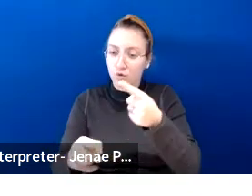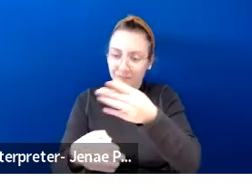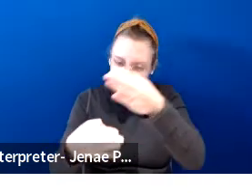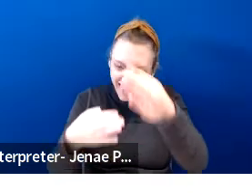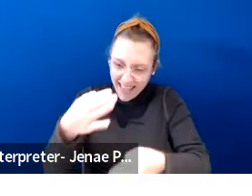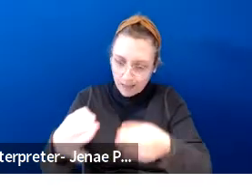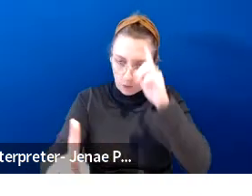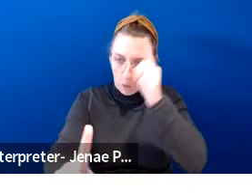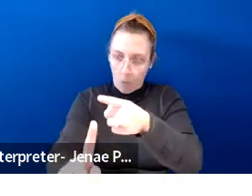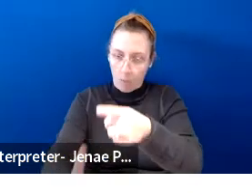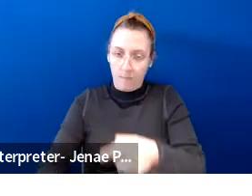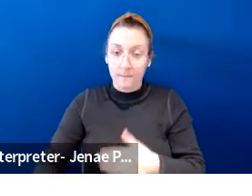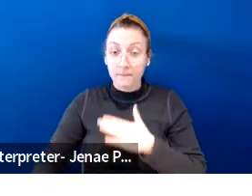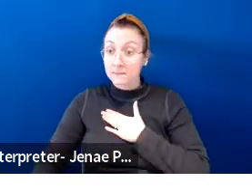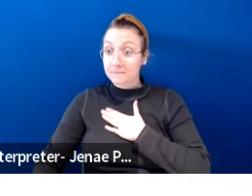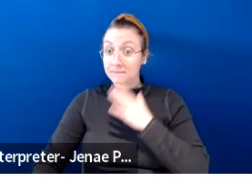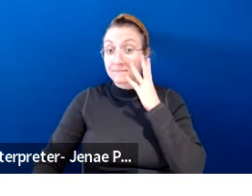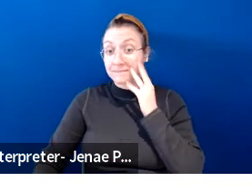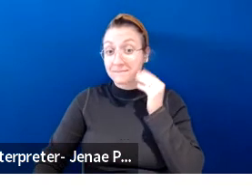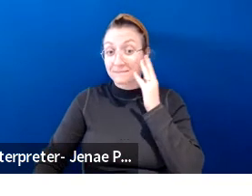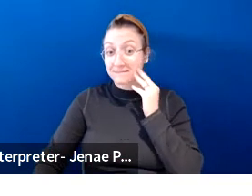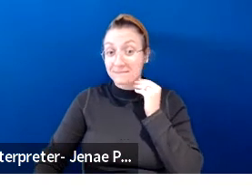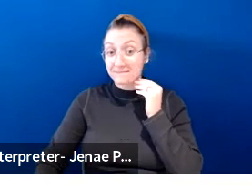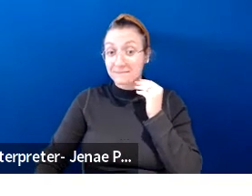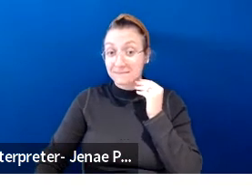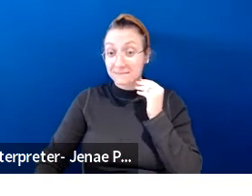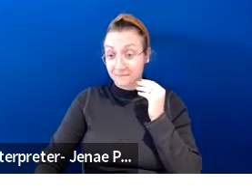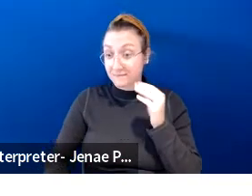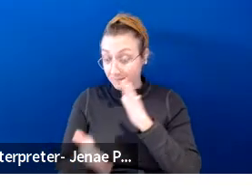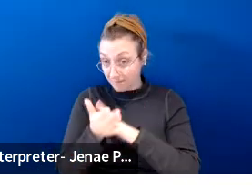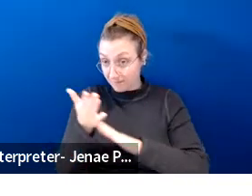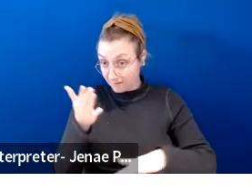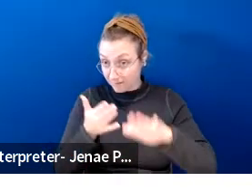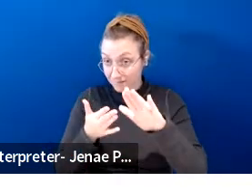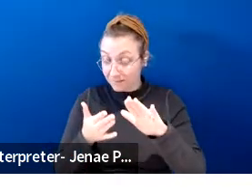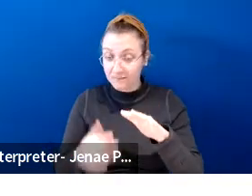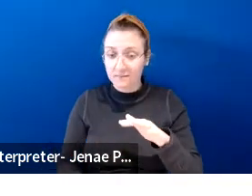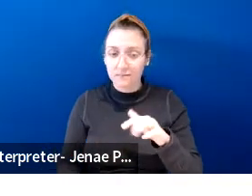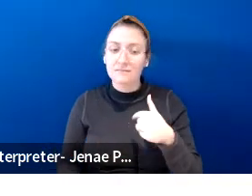For my own experience in college as well, I knew I wanted to get a degree